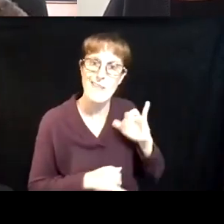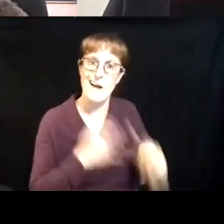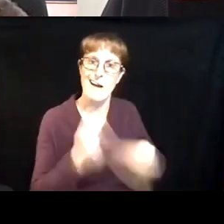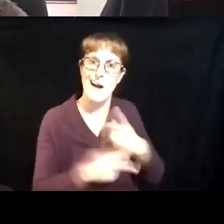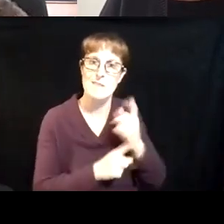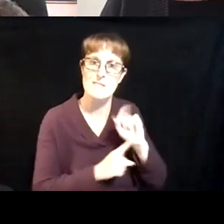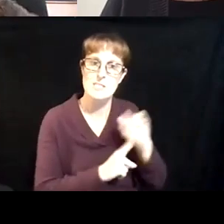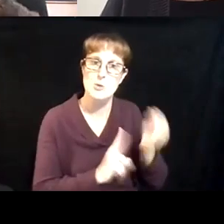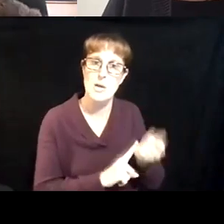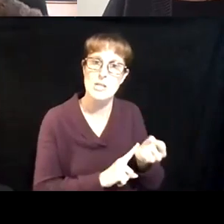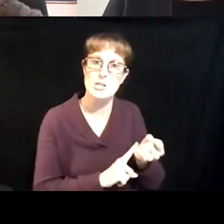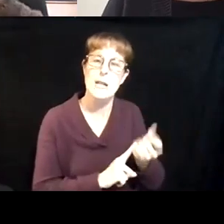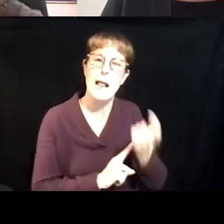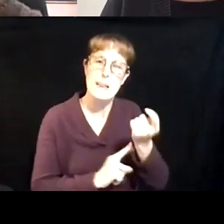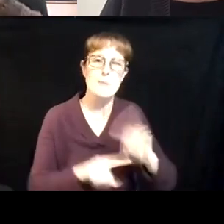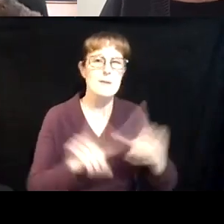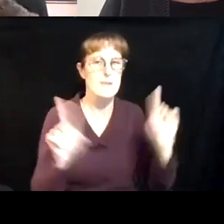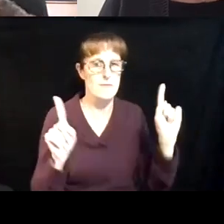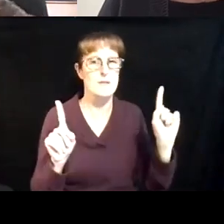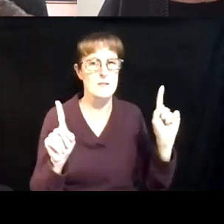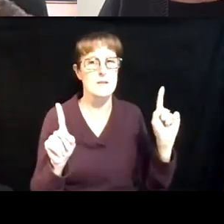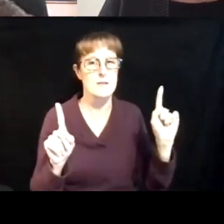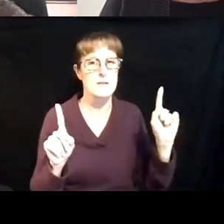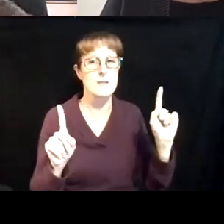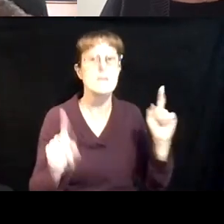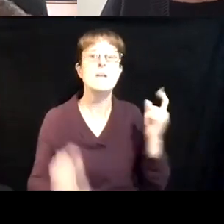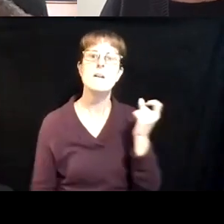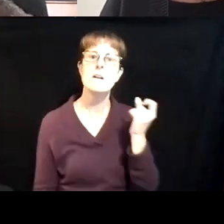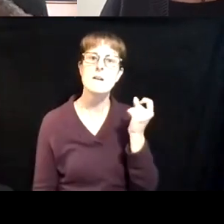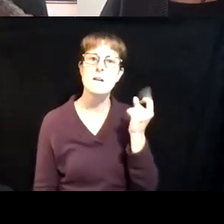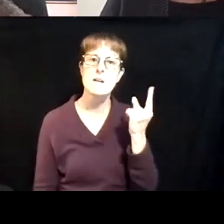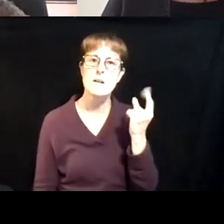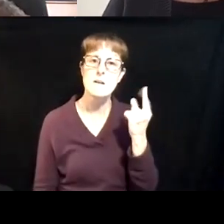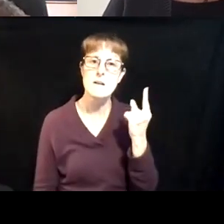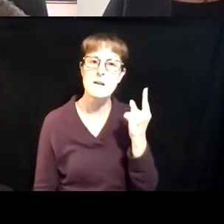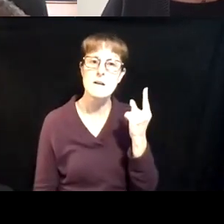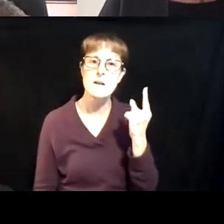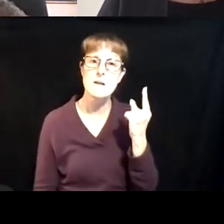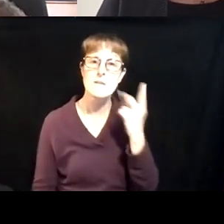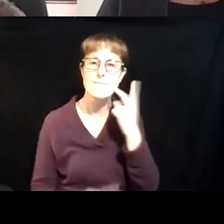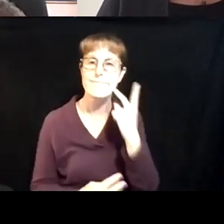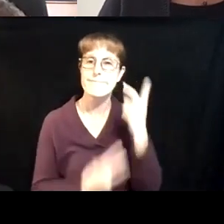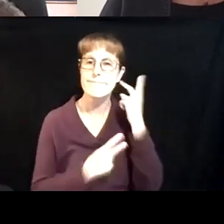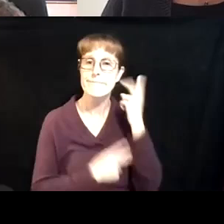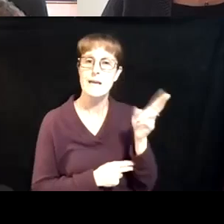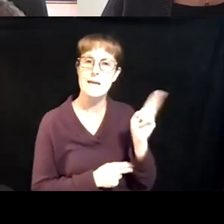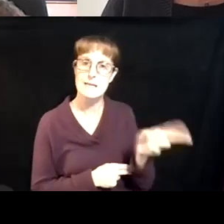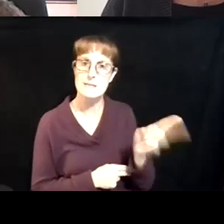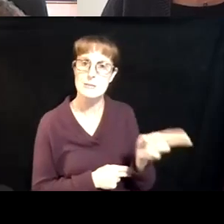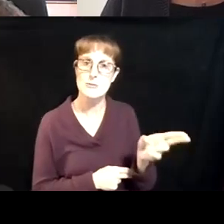In fact, most, if you look back at the way that shock is used,